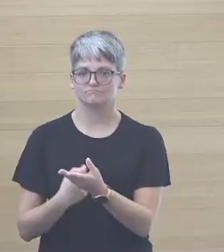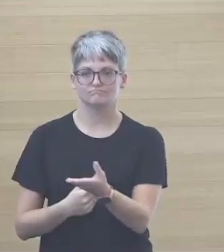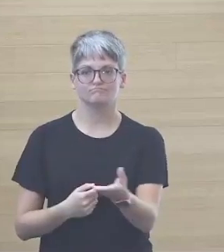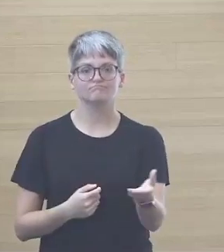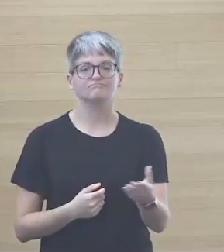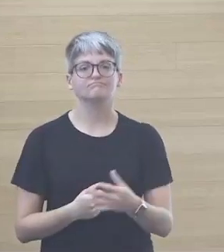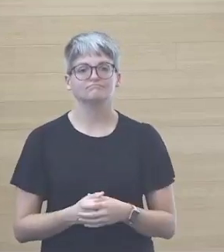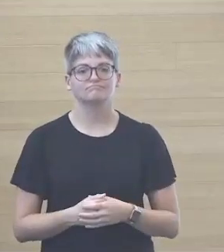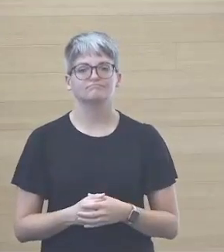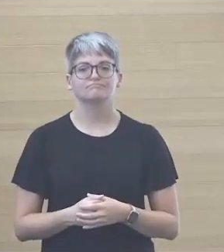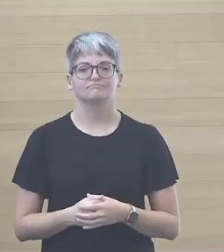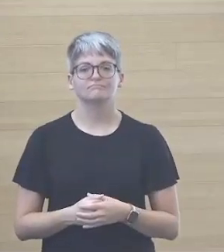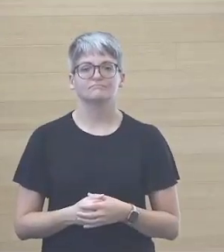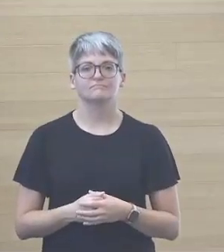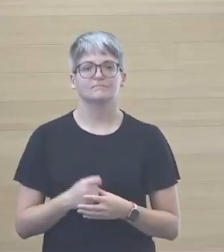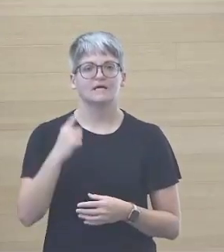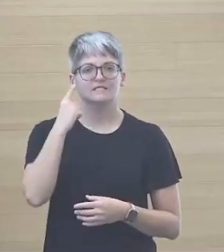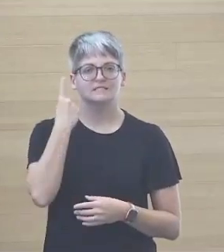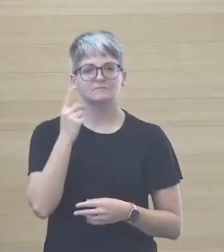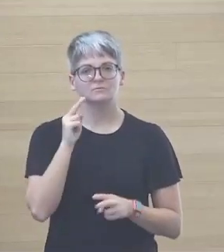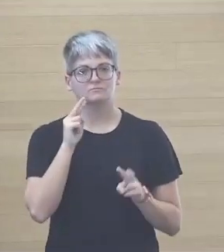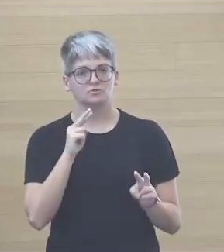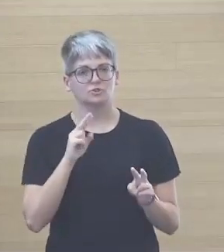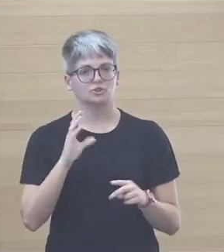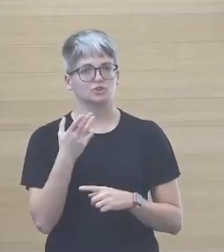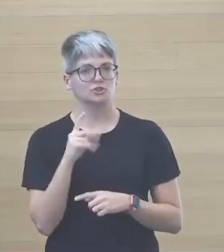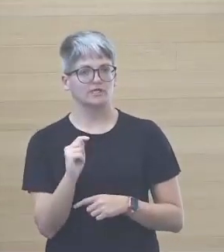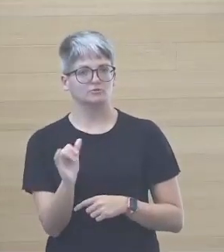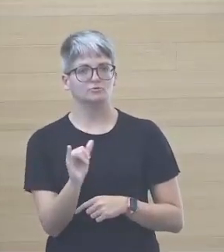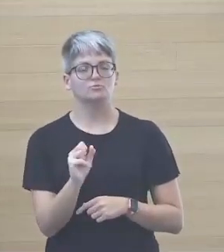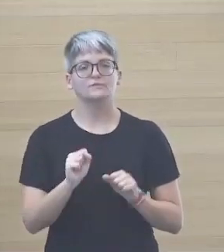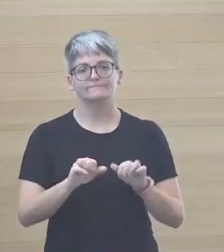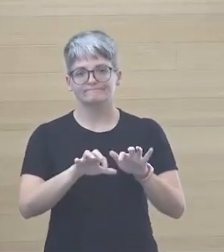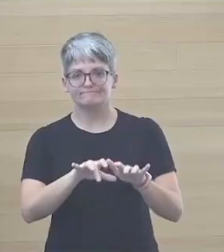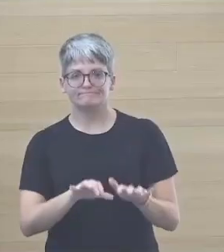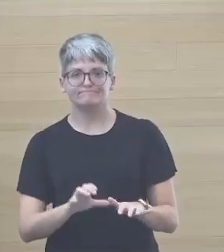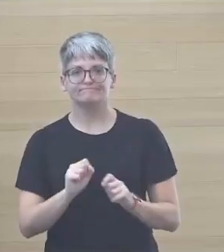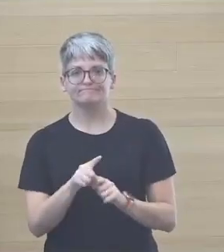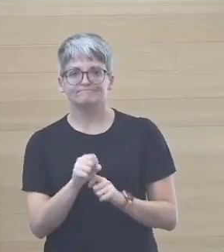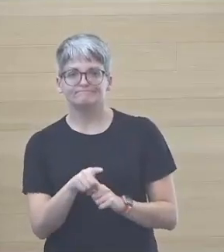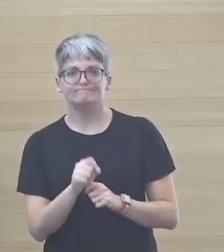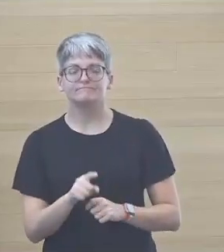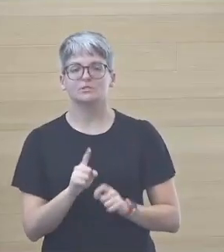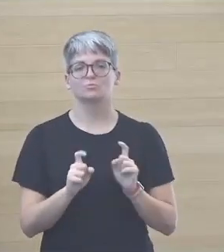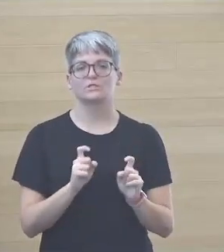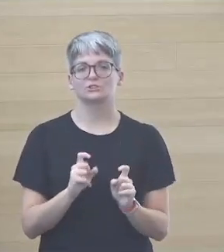and I think somebody's monitoring the chat if people want to put questions in the chat, or if there are any questions,